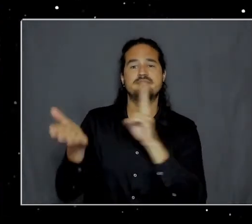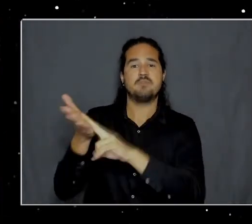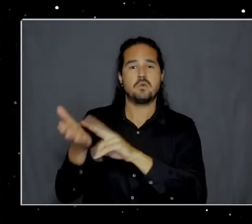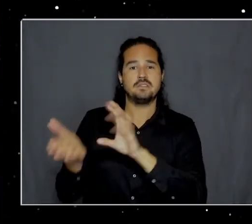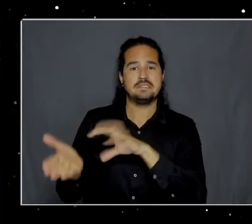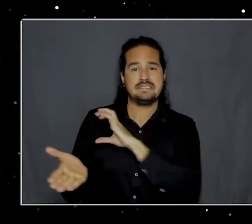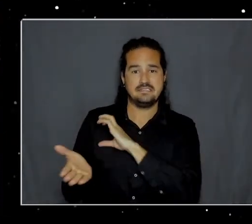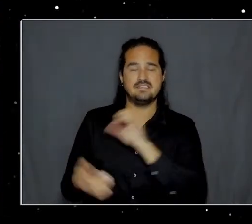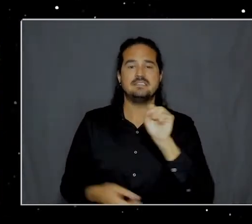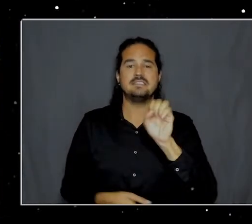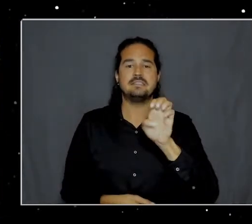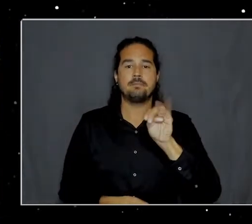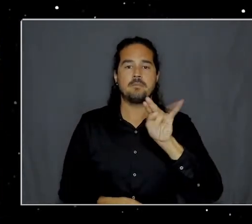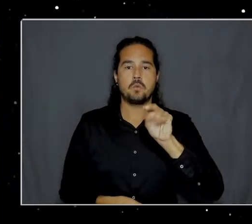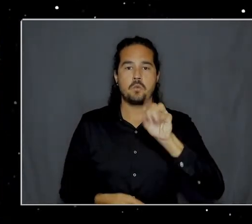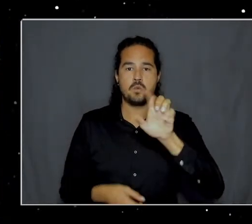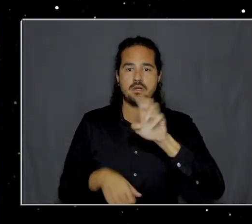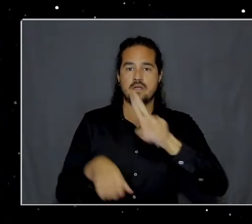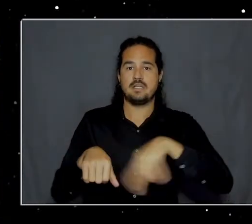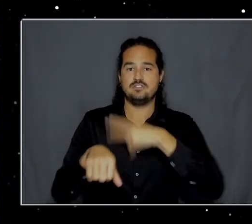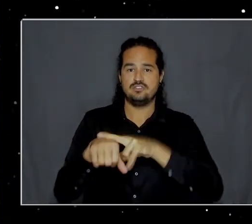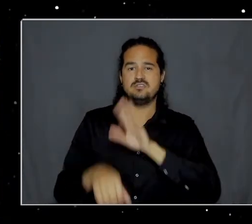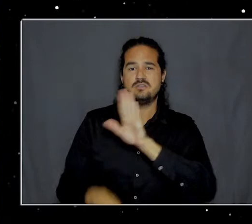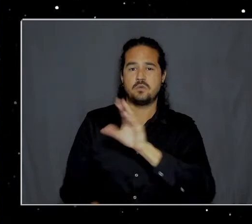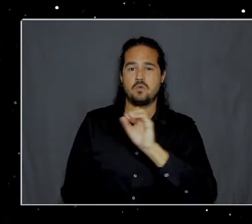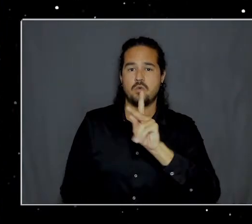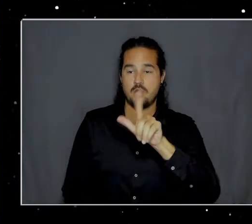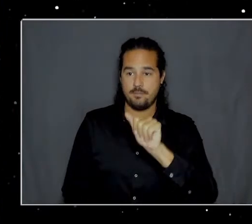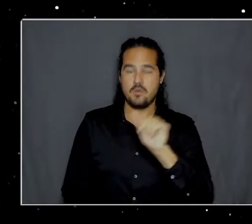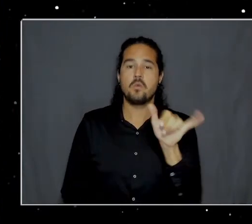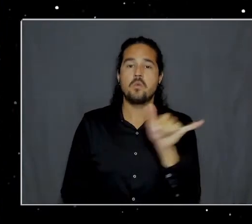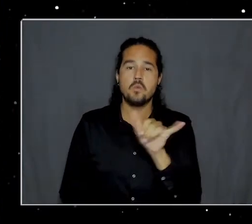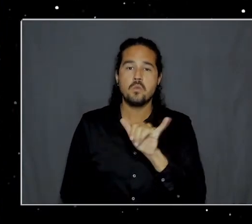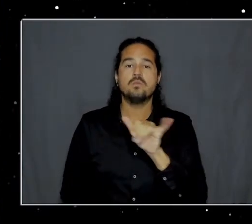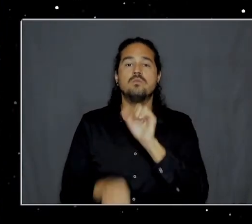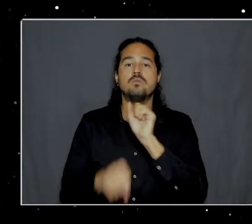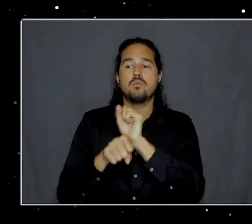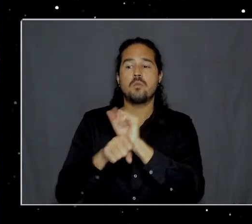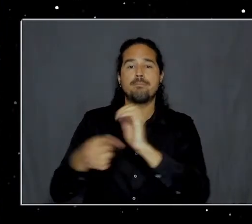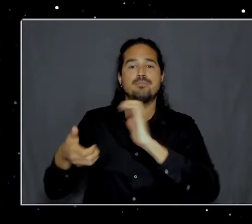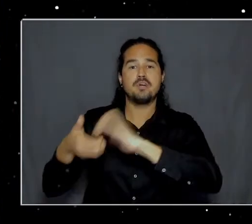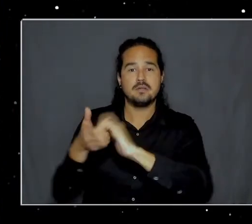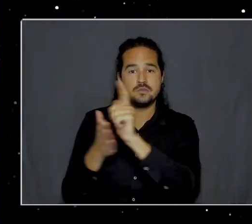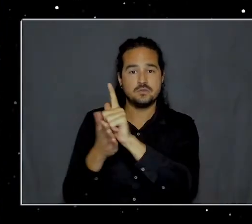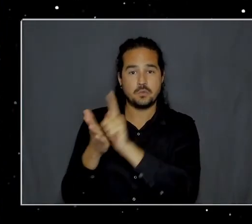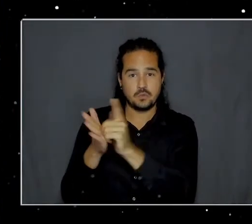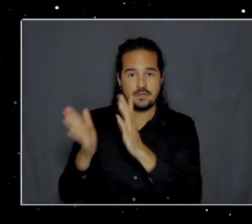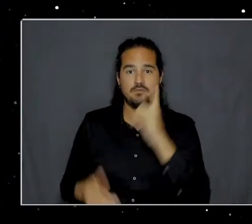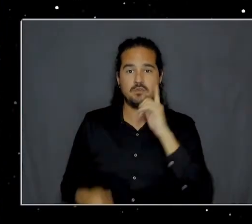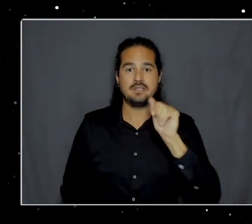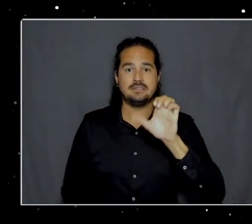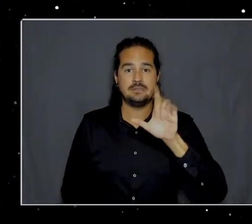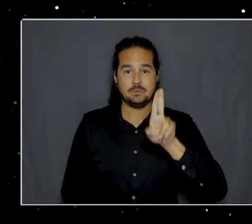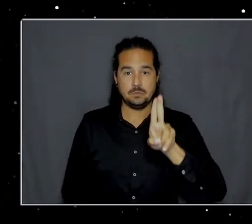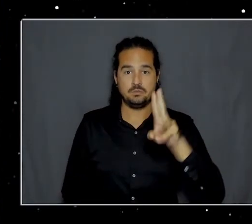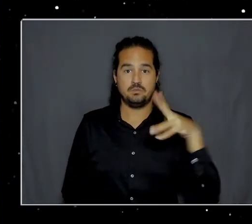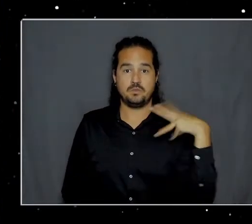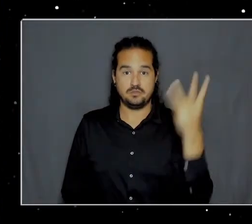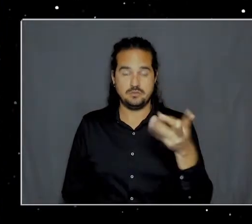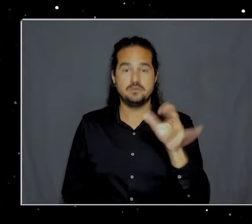COMMITTEE. I WORK AS AN ASSOCIATE AT THE LAW FIRM OF KILPATRICK TOWNSEND,